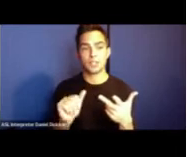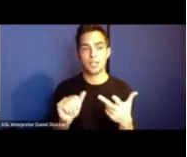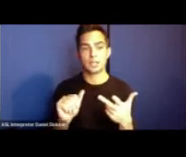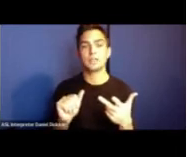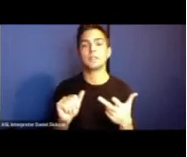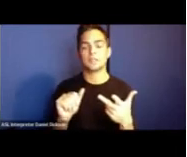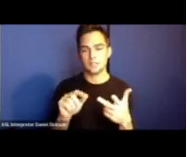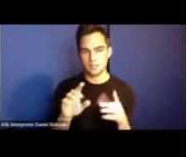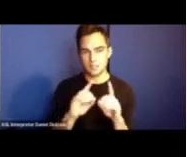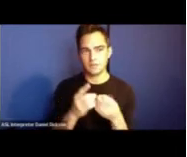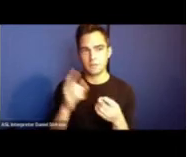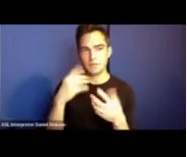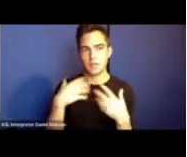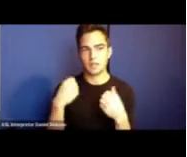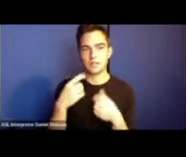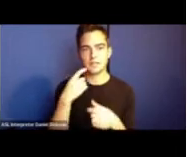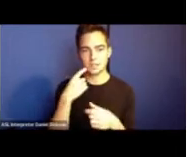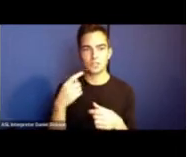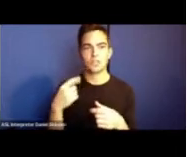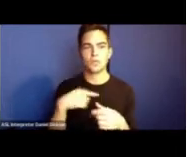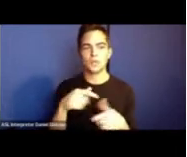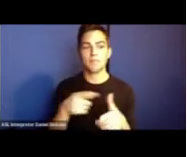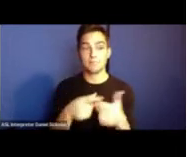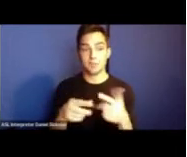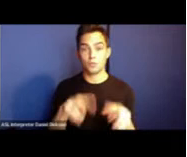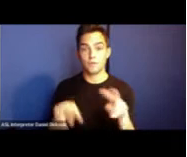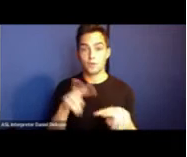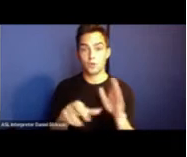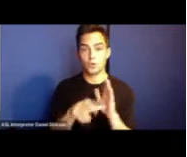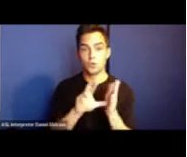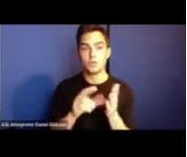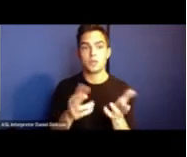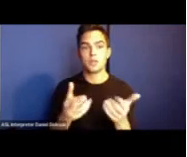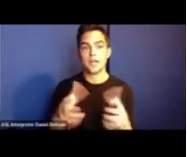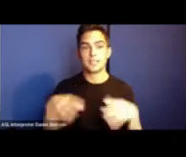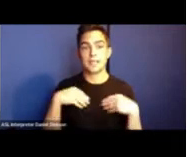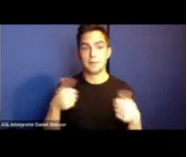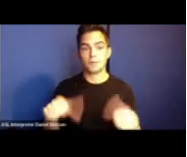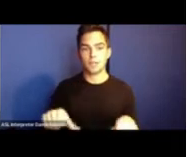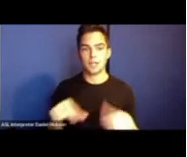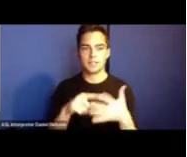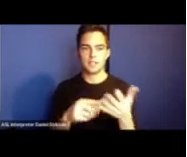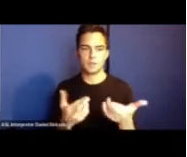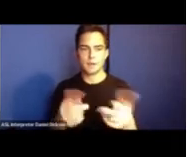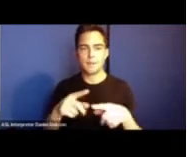health and addiction us would then review and accept or reject those recommendations based on based off of the available data.